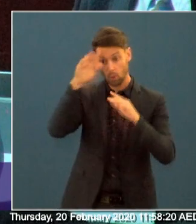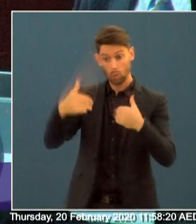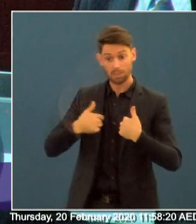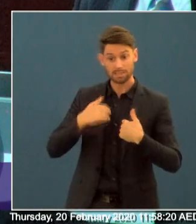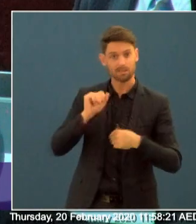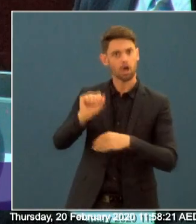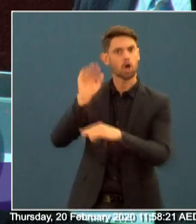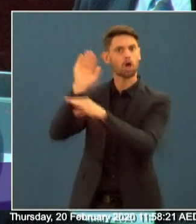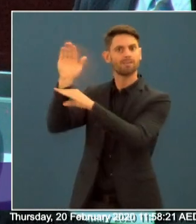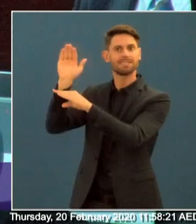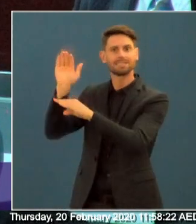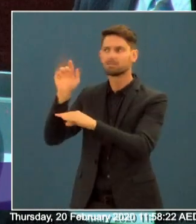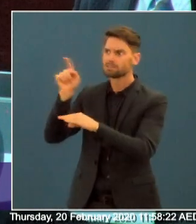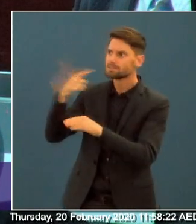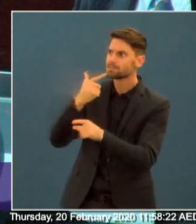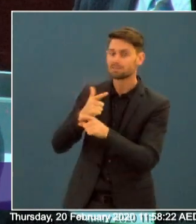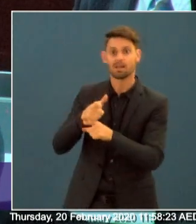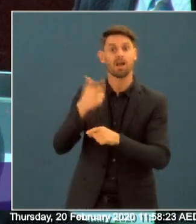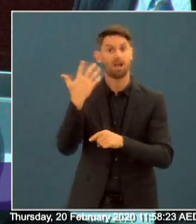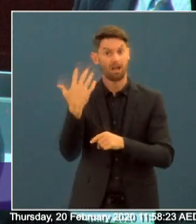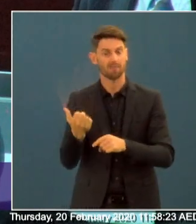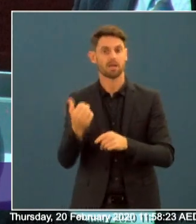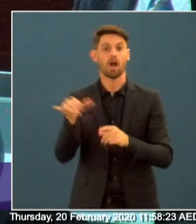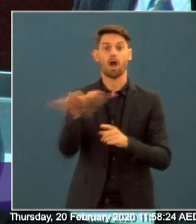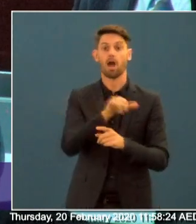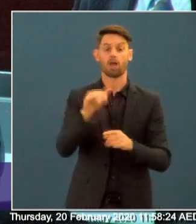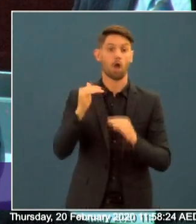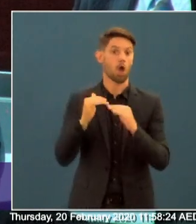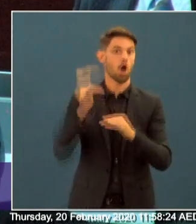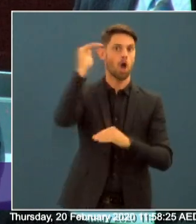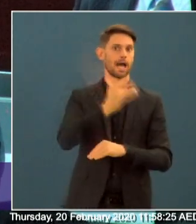And that includes hyper and hypo sensitivity to sensory stimuli,